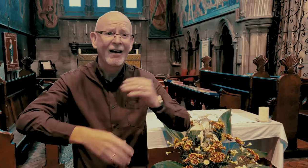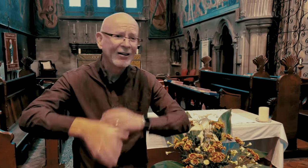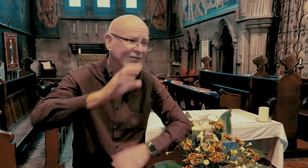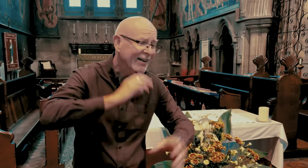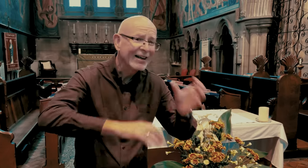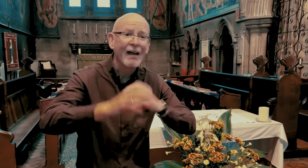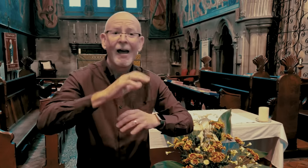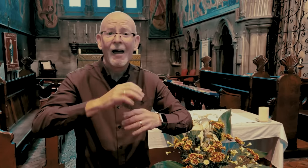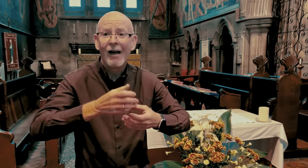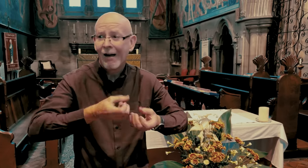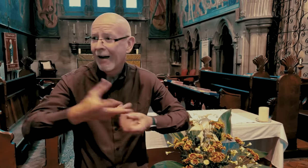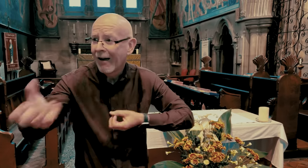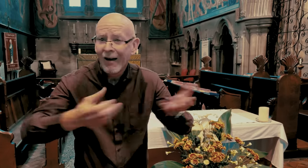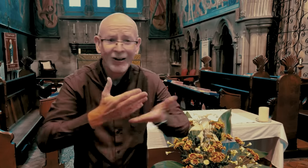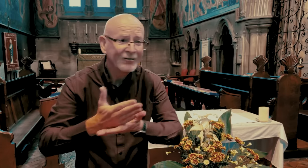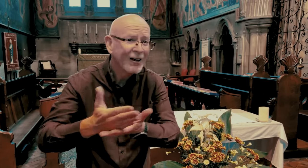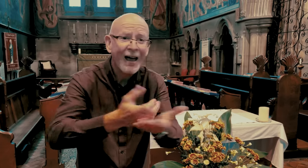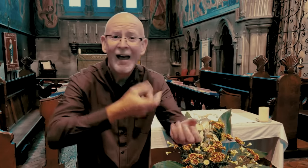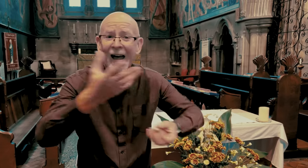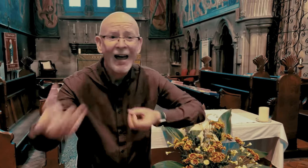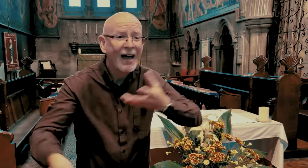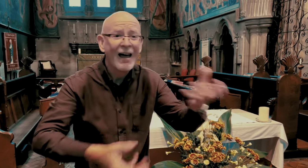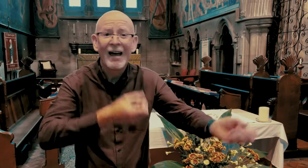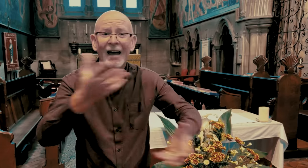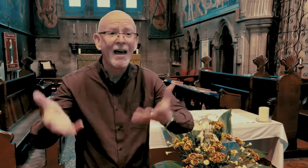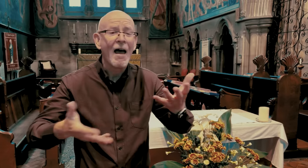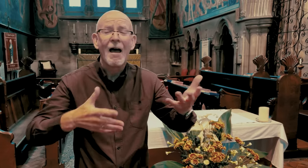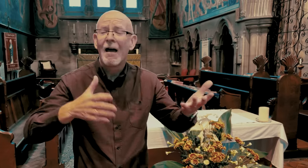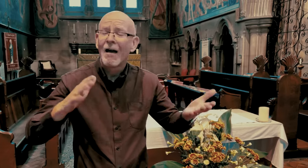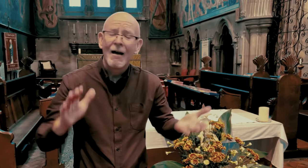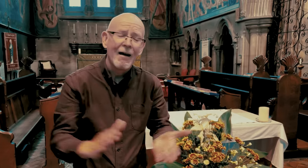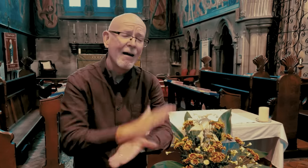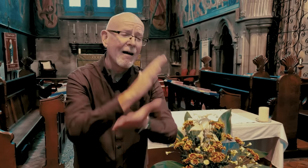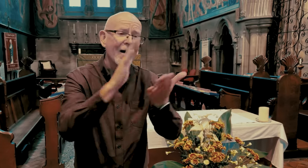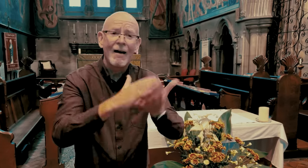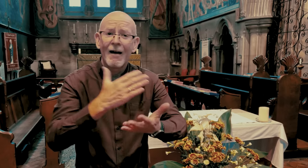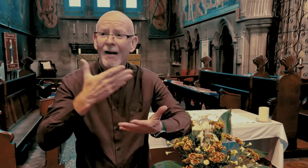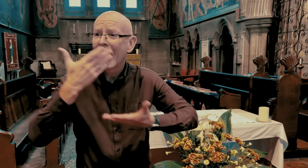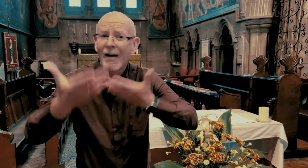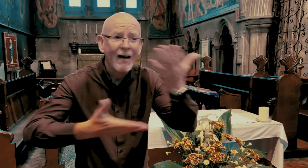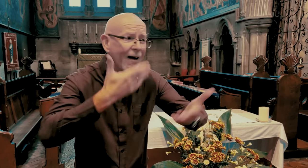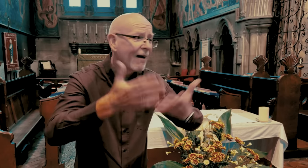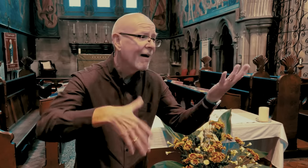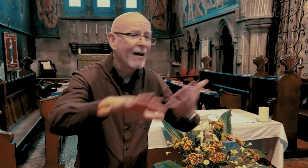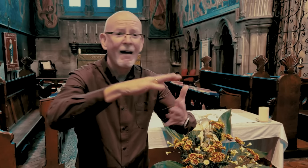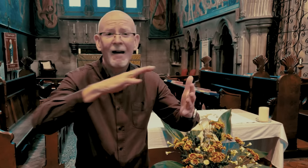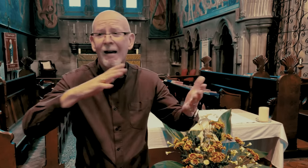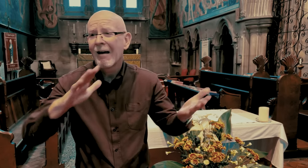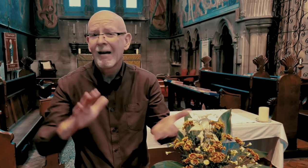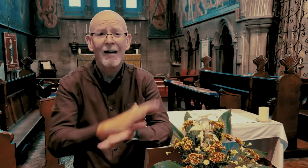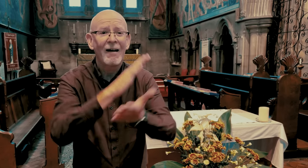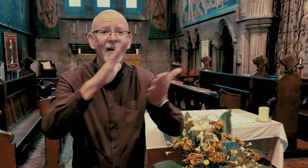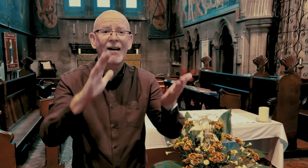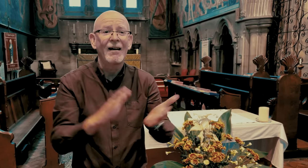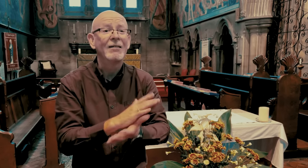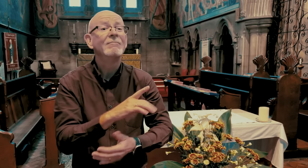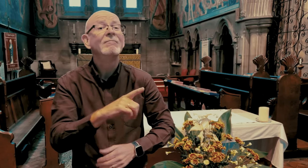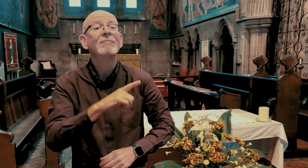and to send portions and to make great rejoicing, because they had understood